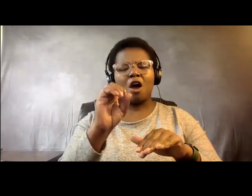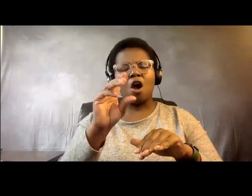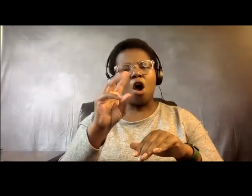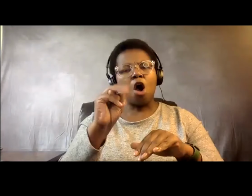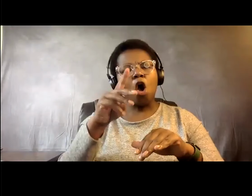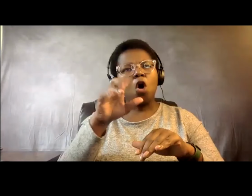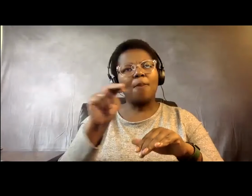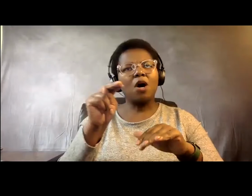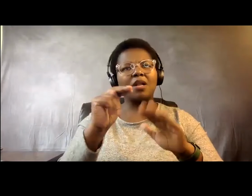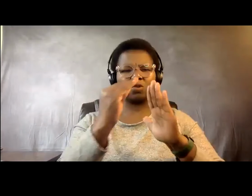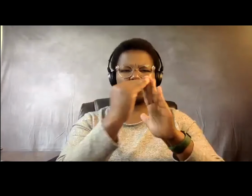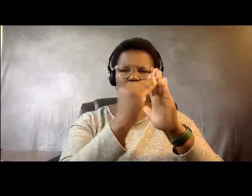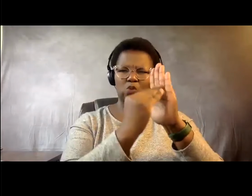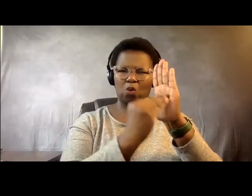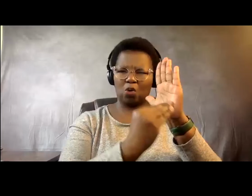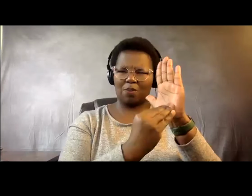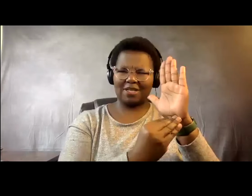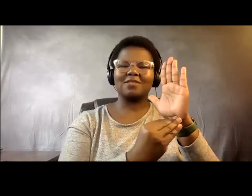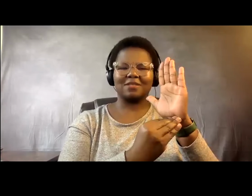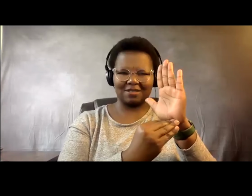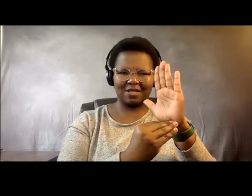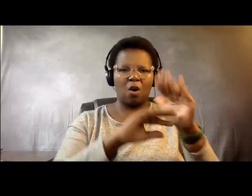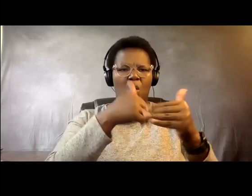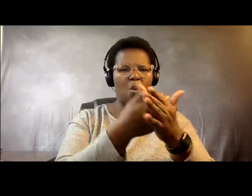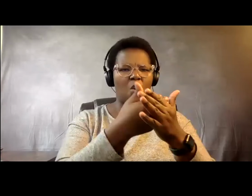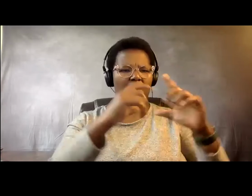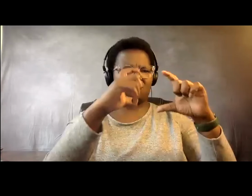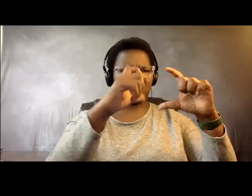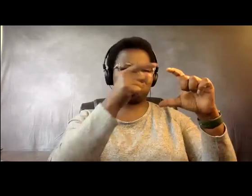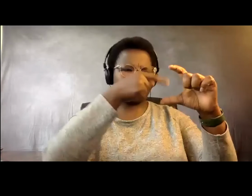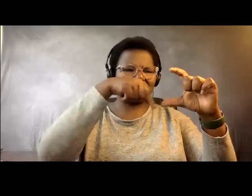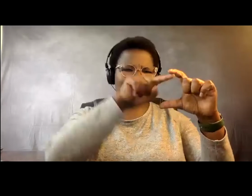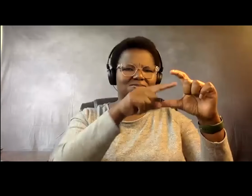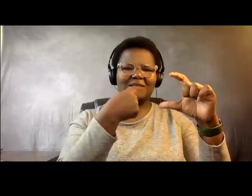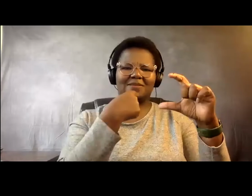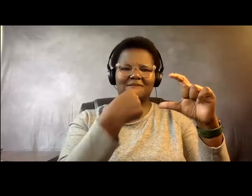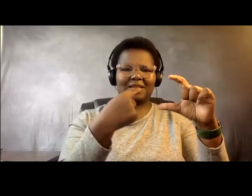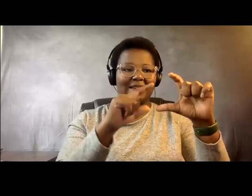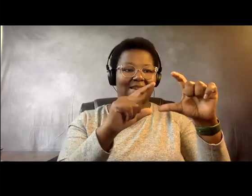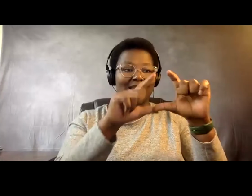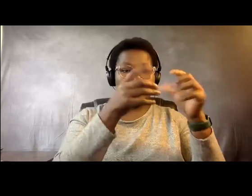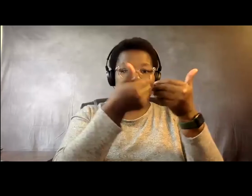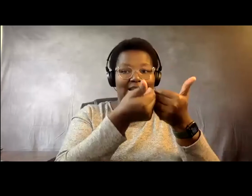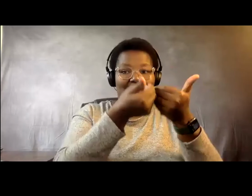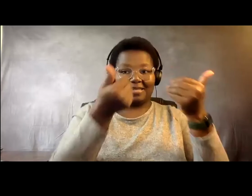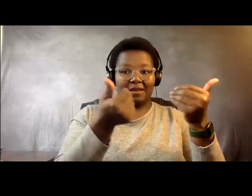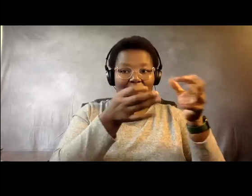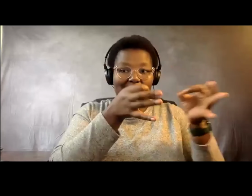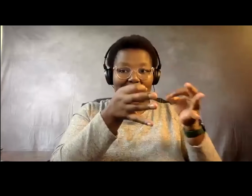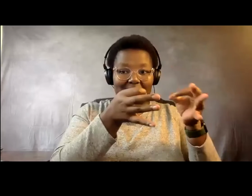big Sketch file with all the components where each component is separately described. And then we